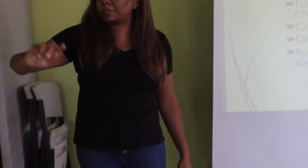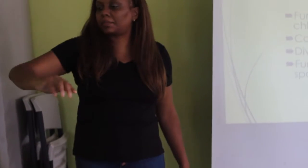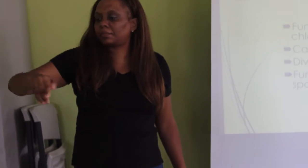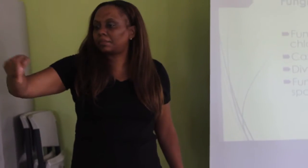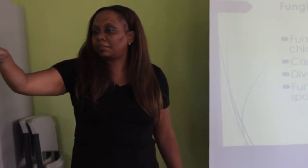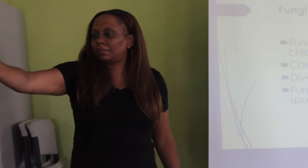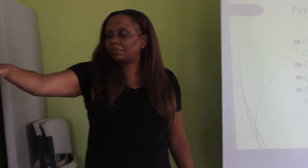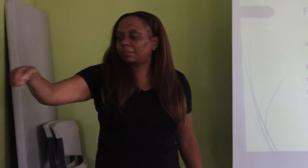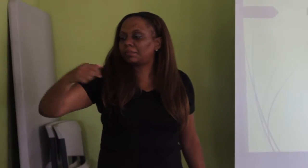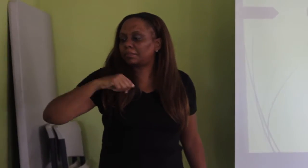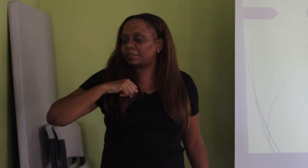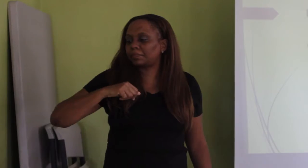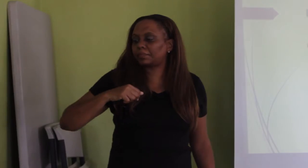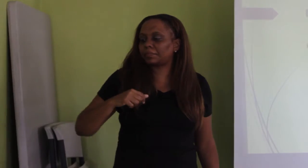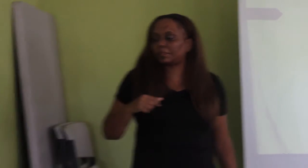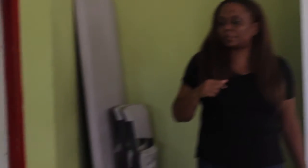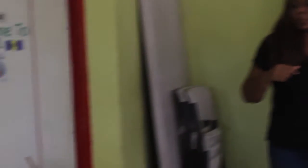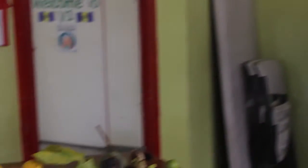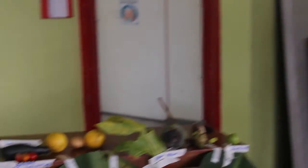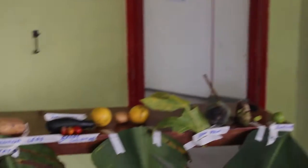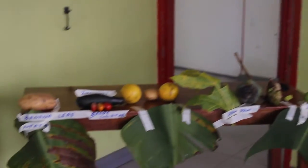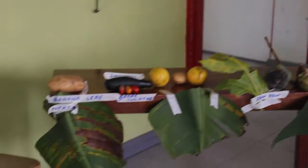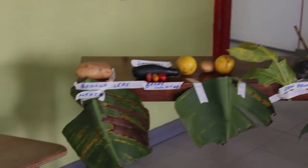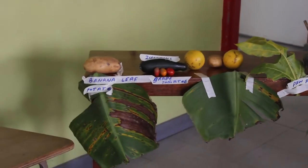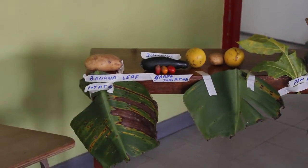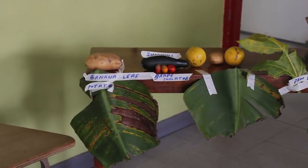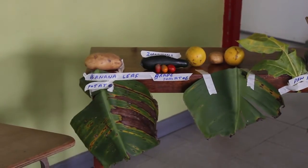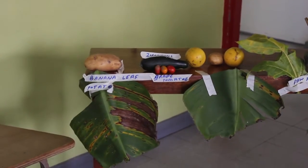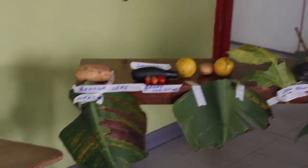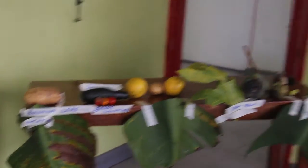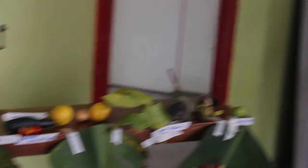original lovely banana they should be but on your left you will see that we have